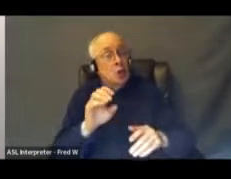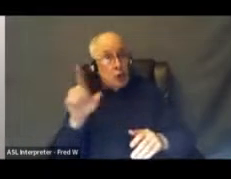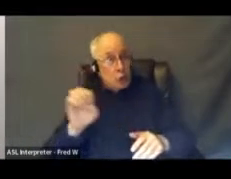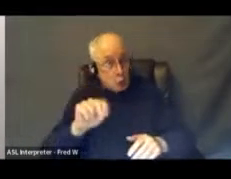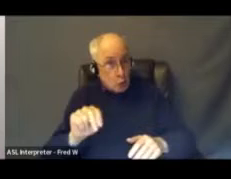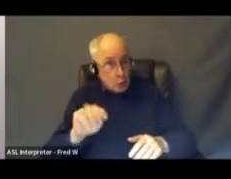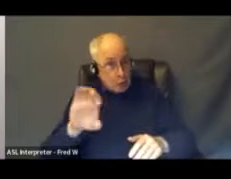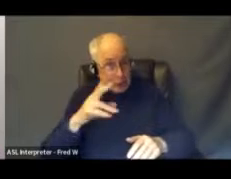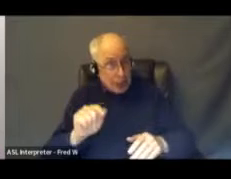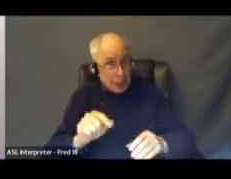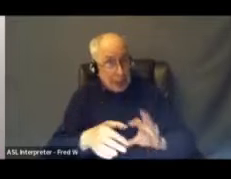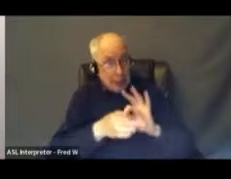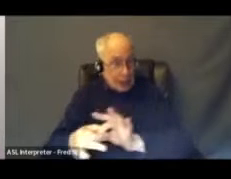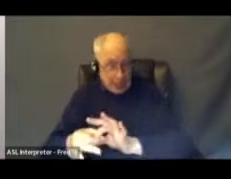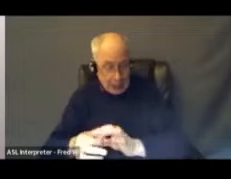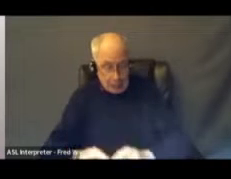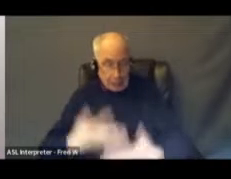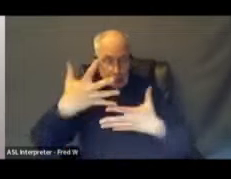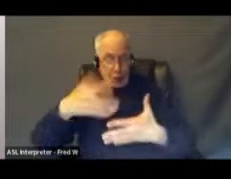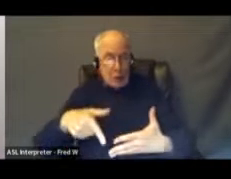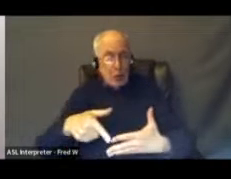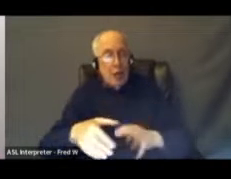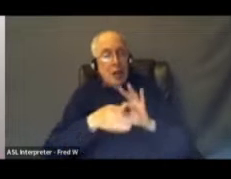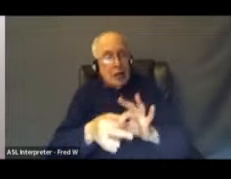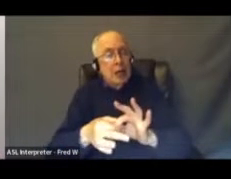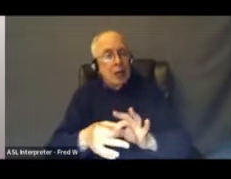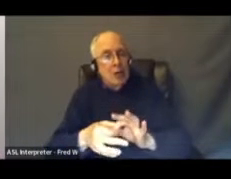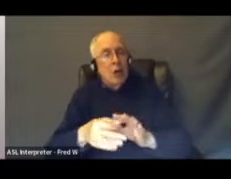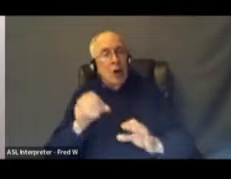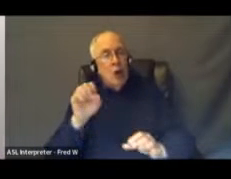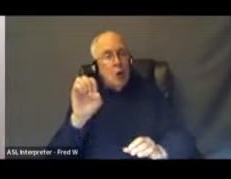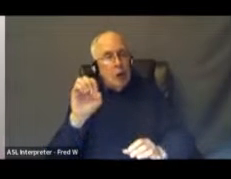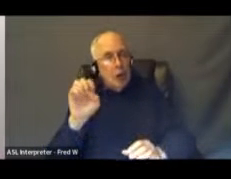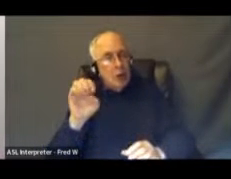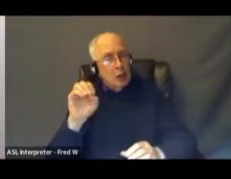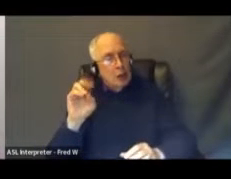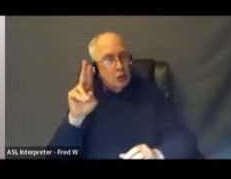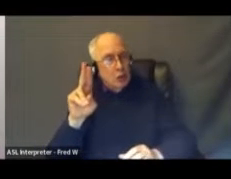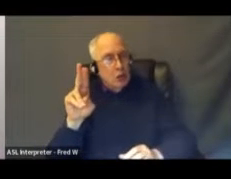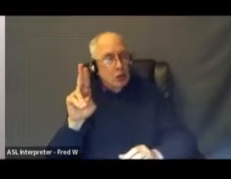University's page. So you get the background information of why this was developed the evidence based research the